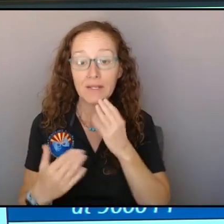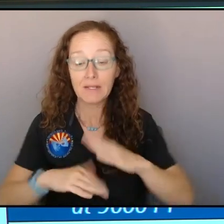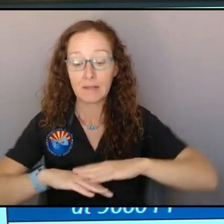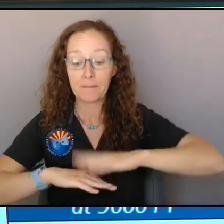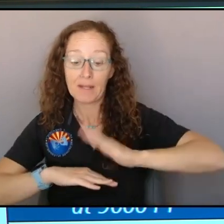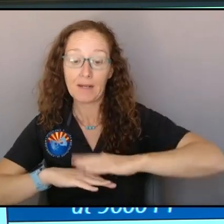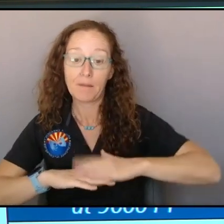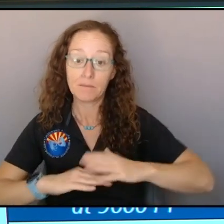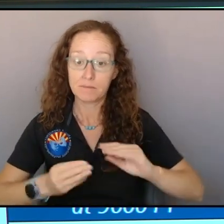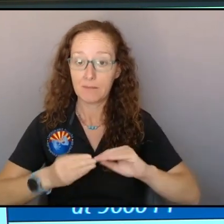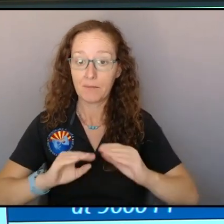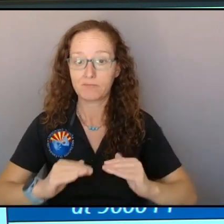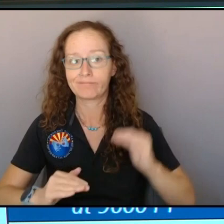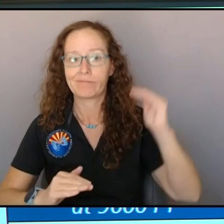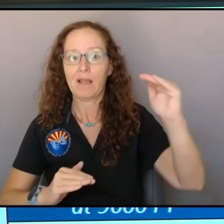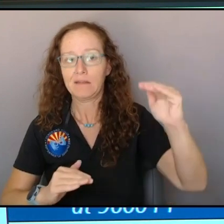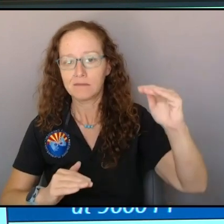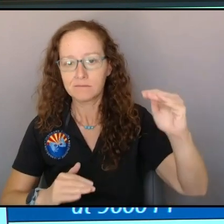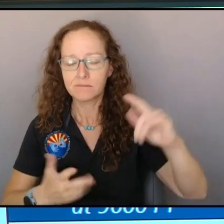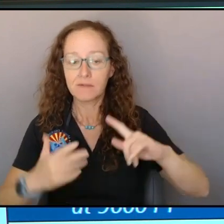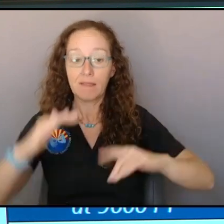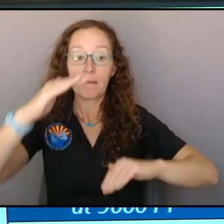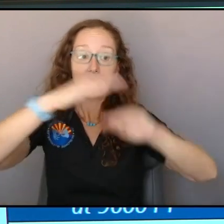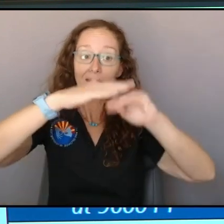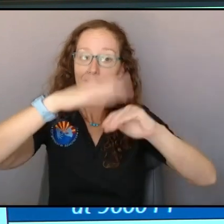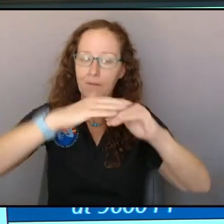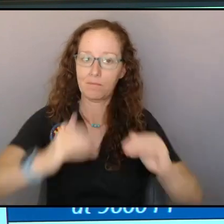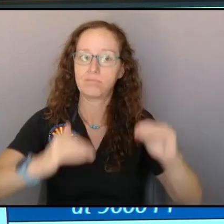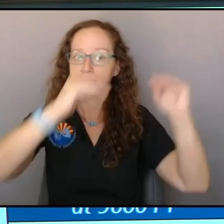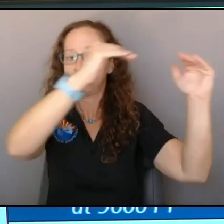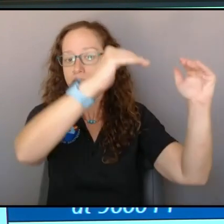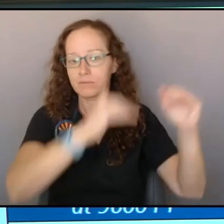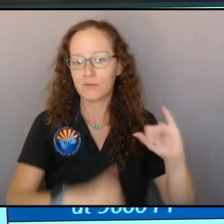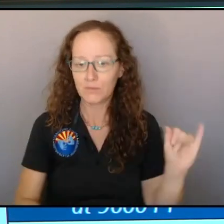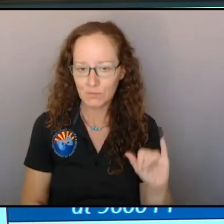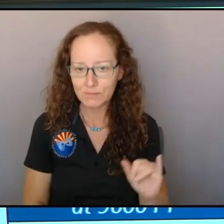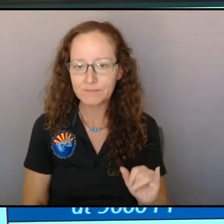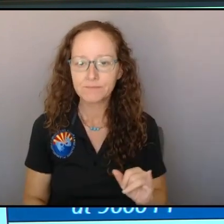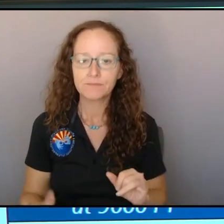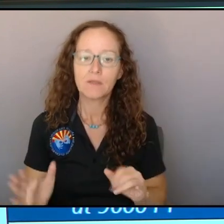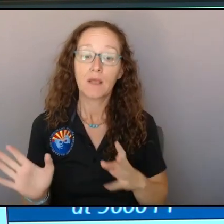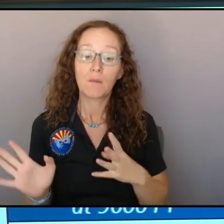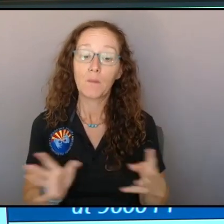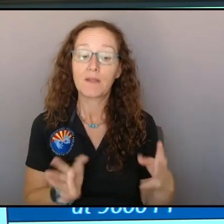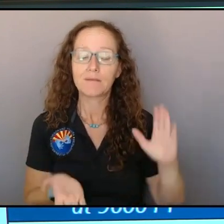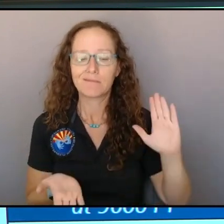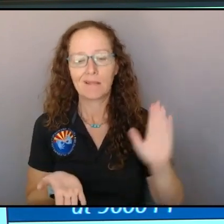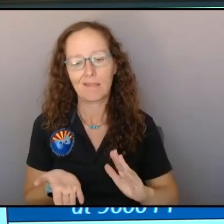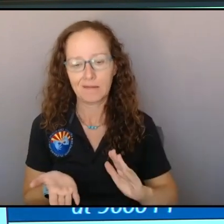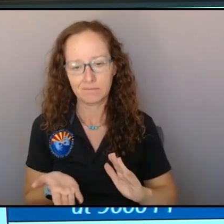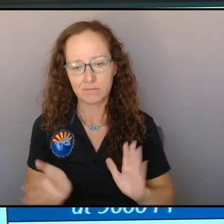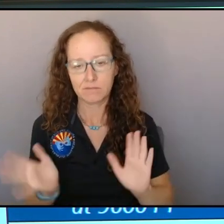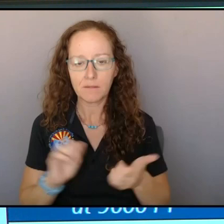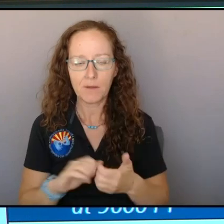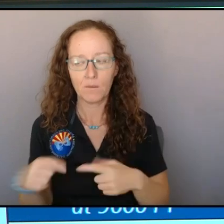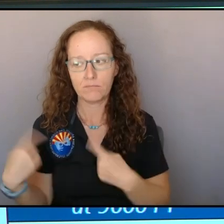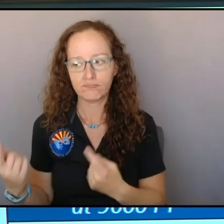the maximums, and then the winds are lower than what we've been seeing. Much lighter winds than what we were seeing. And then